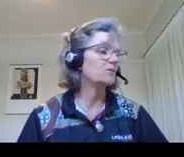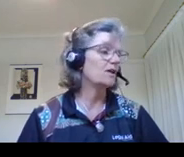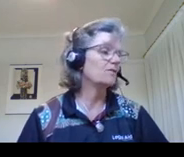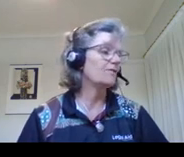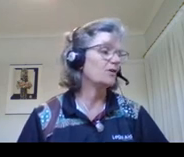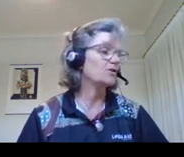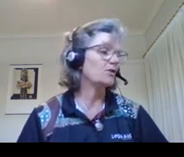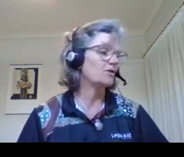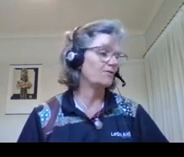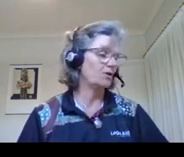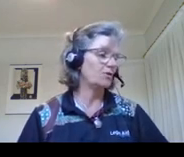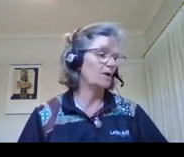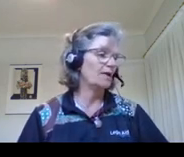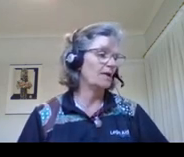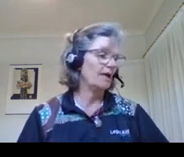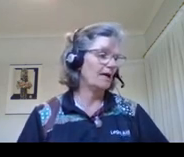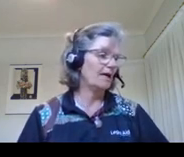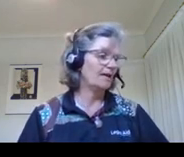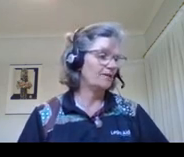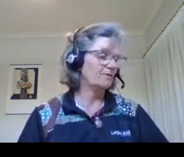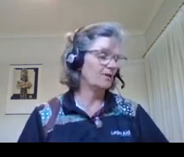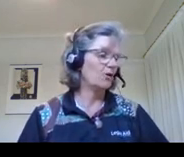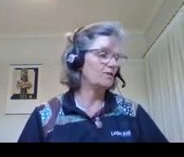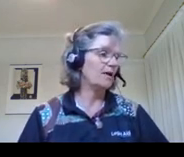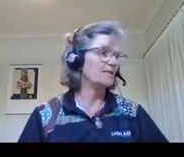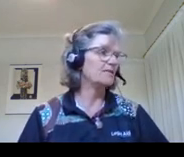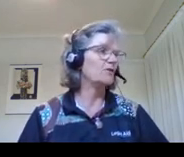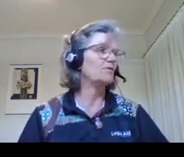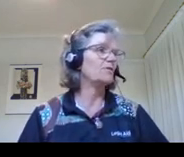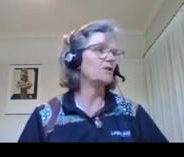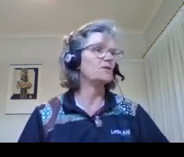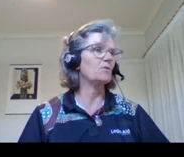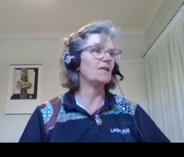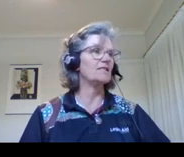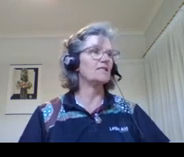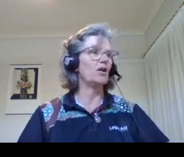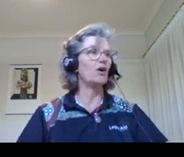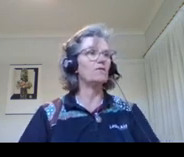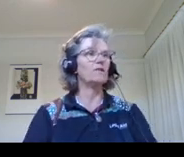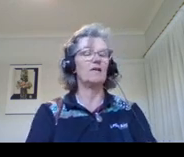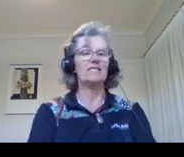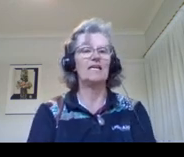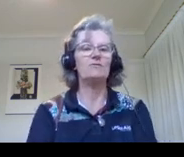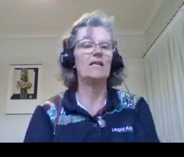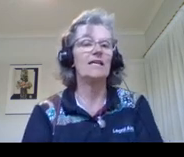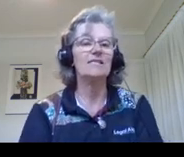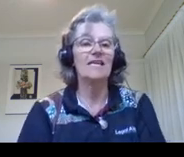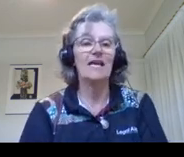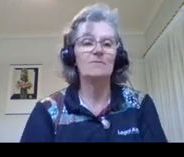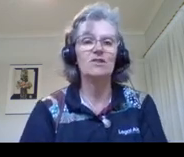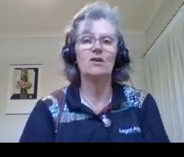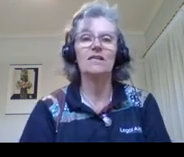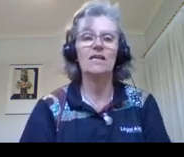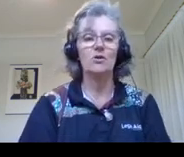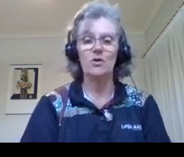going to focus on a few current ones so the first one is covert 19 related scams so Lydia you're